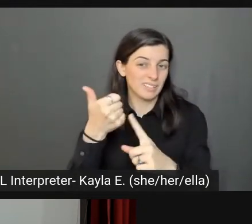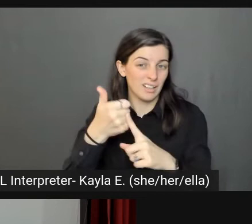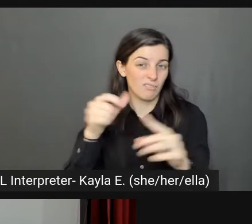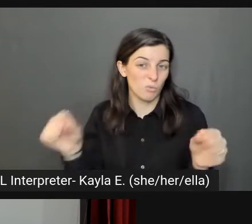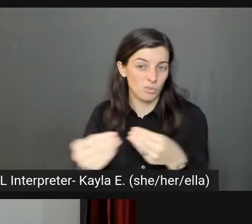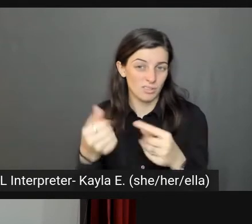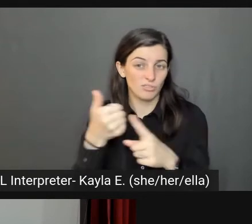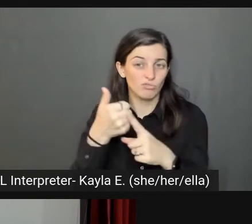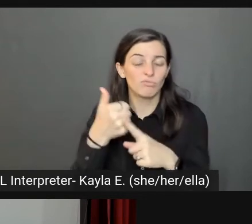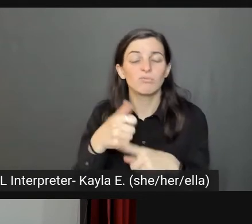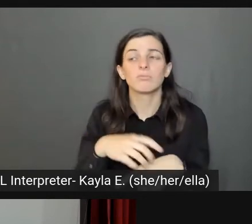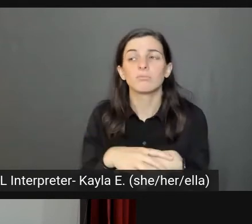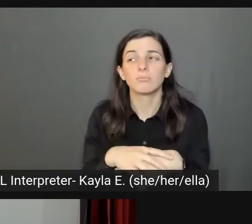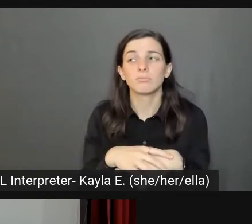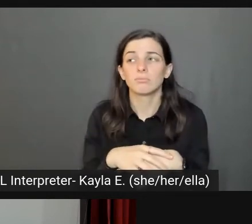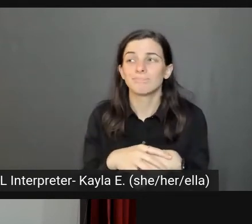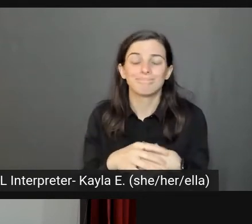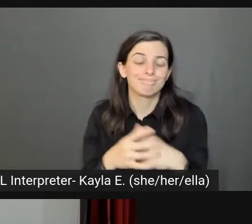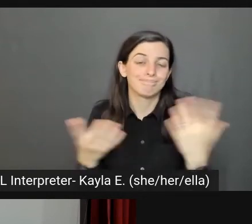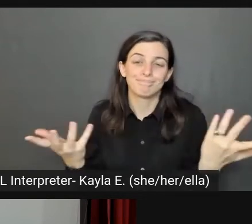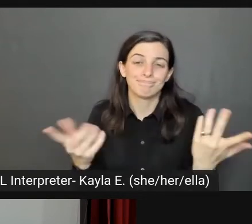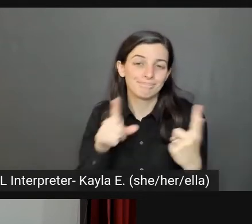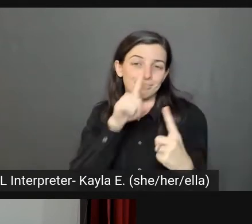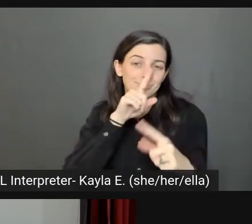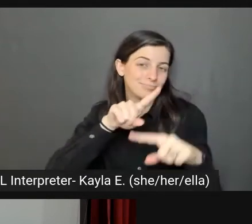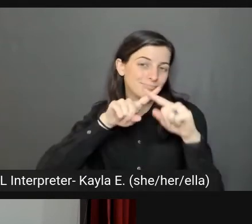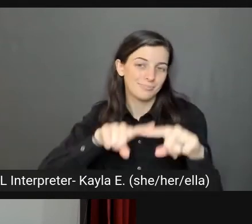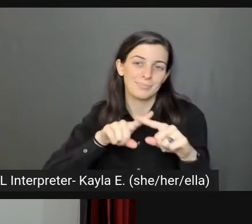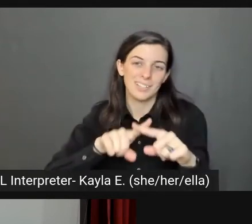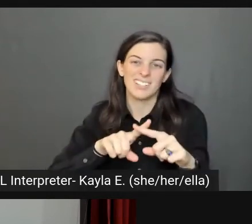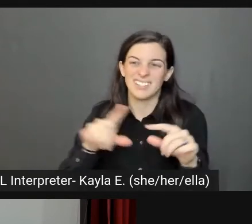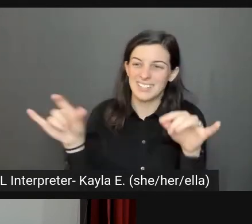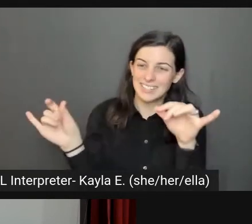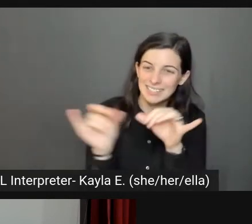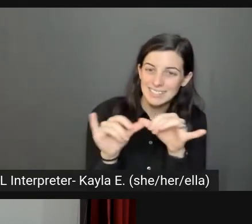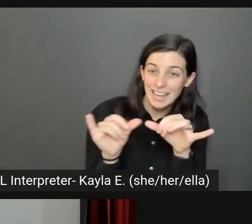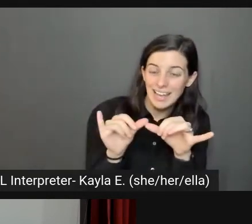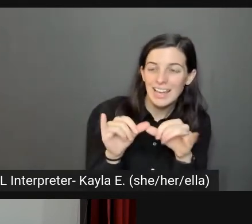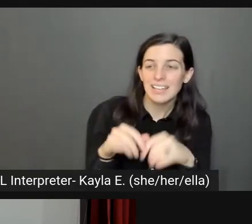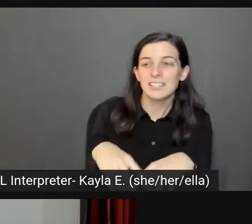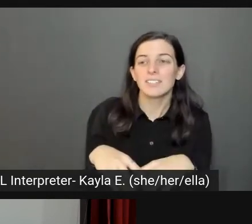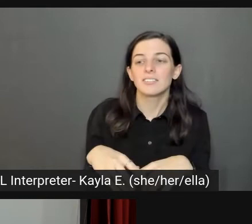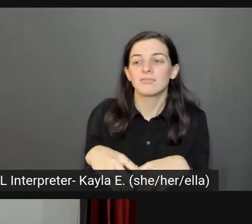It really depends on, again, the size of the organization, the optimization that they're looking for,